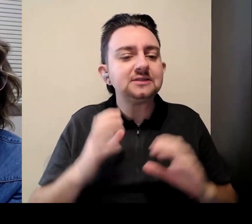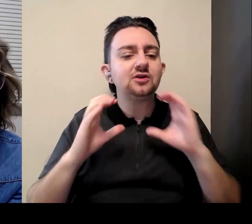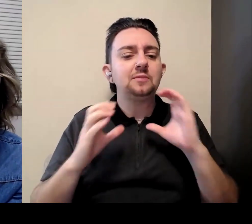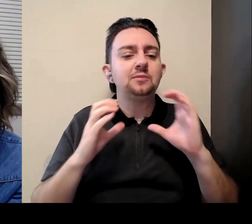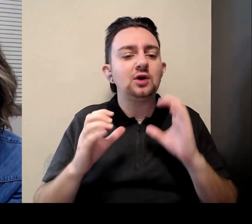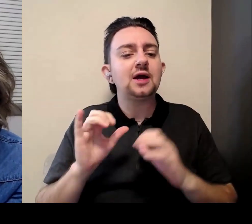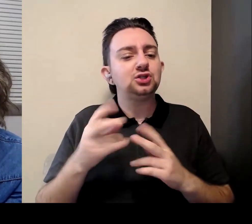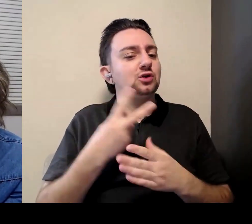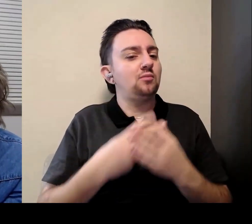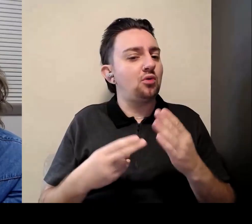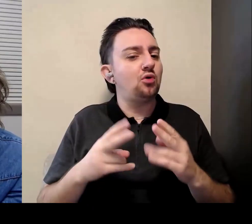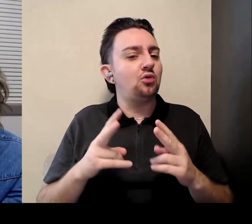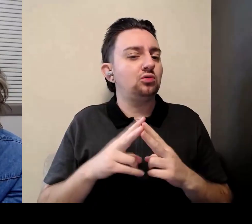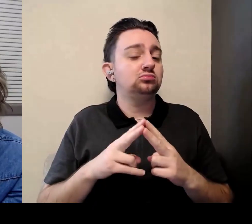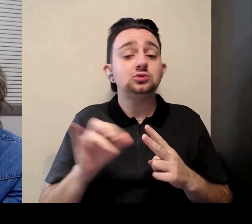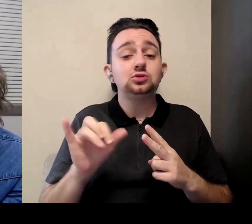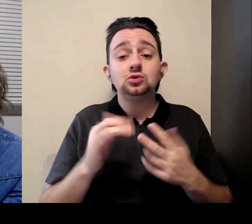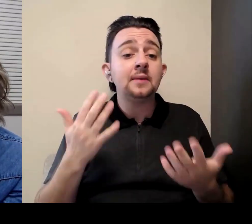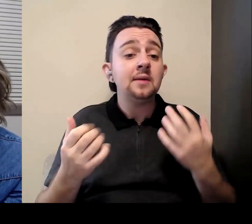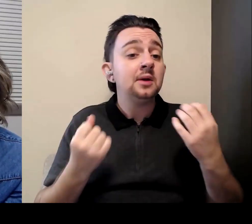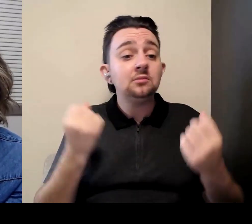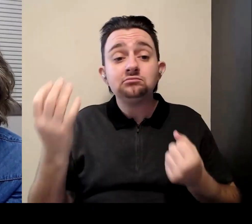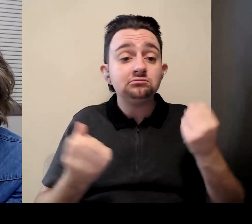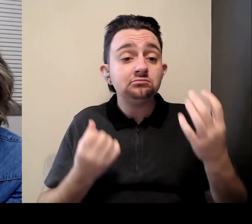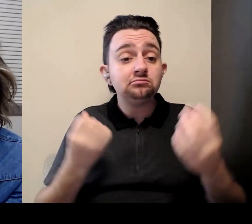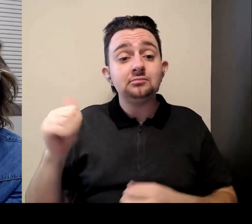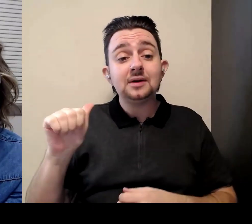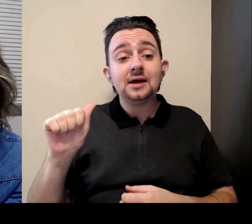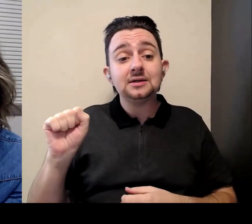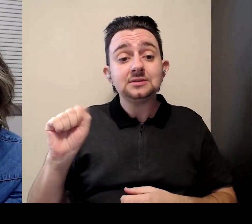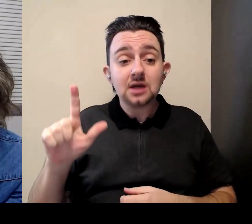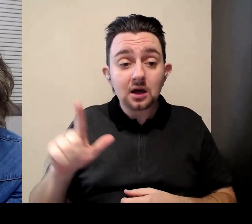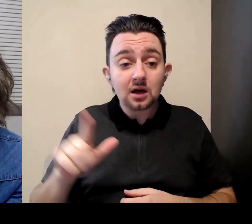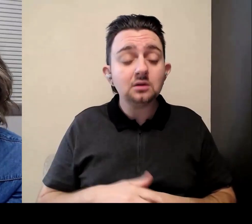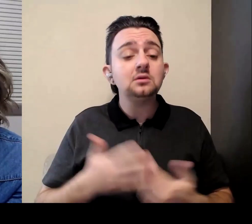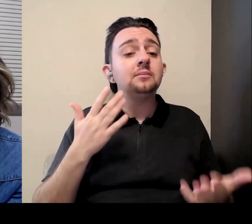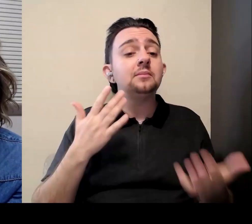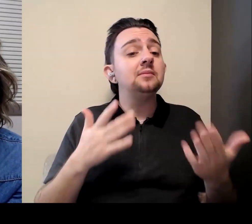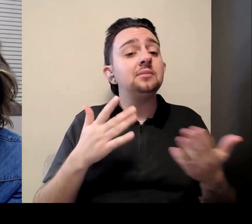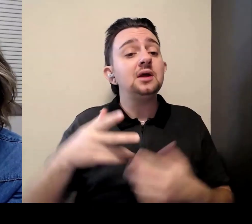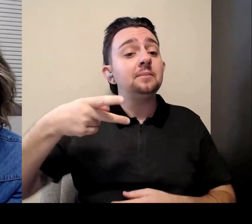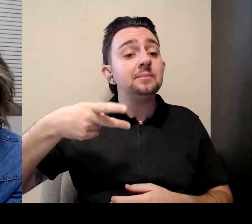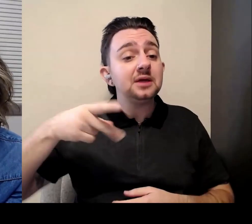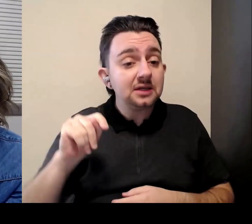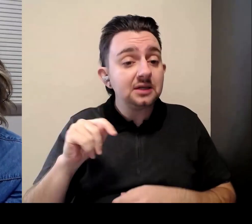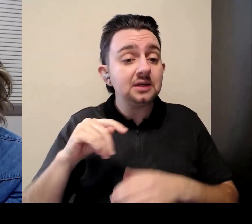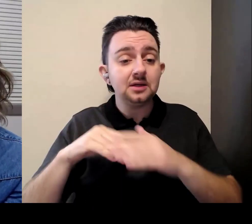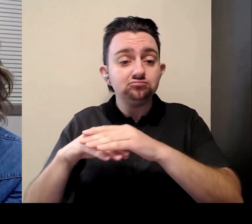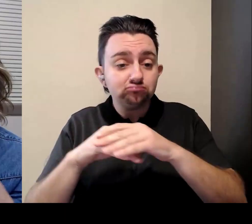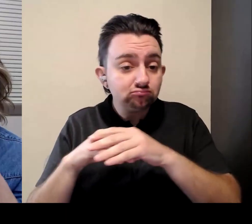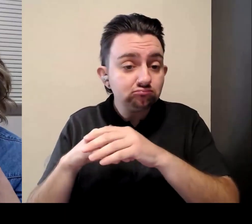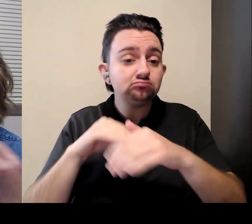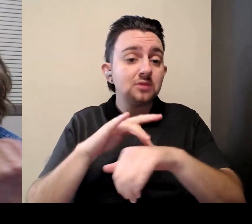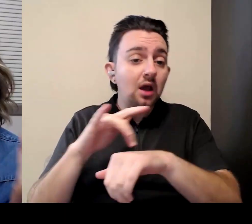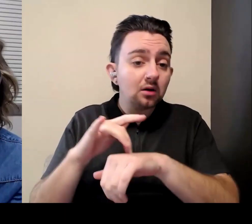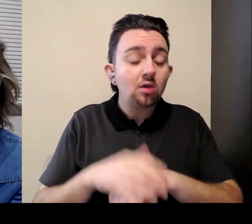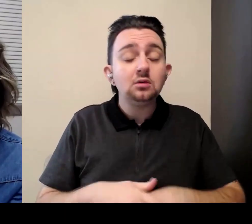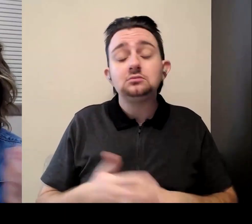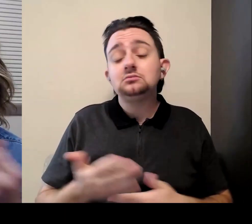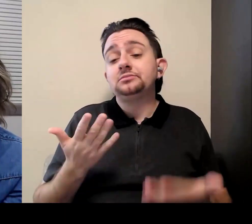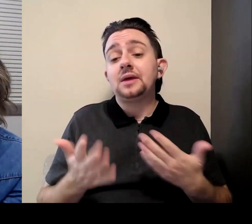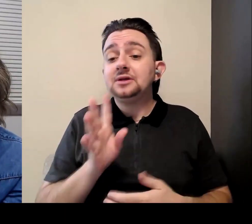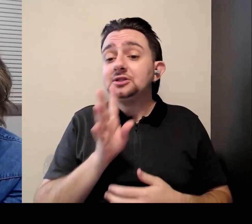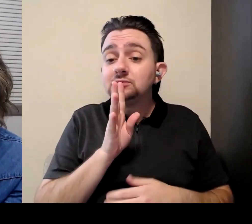So that might be American Sign Language, it might be protactile, it might be spoken English or again, a combination of those.